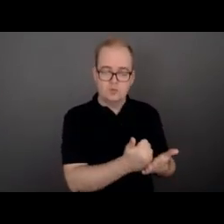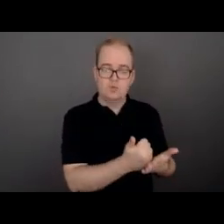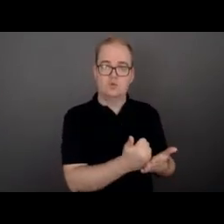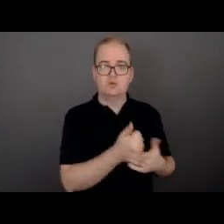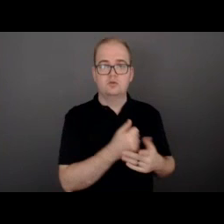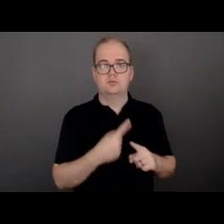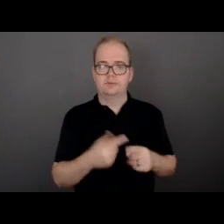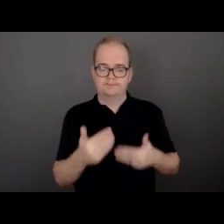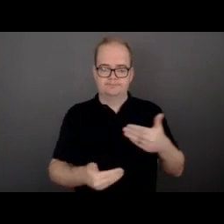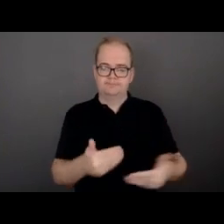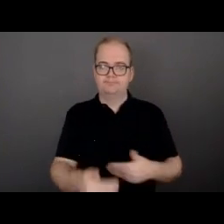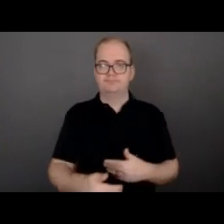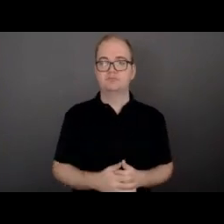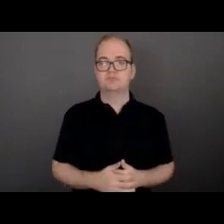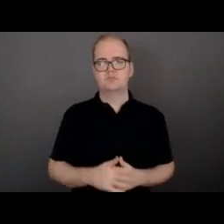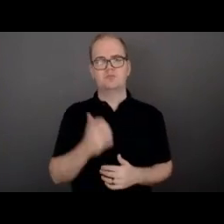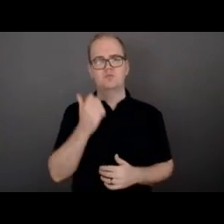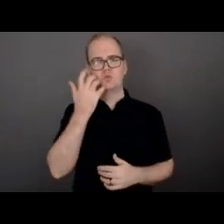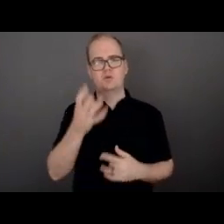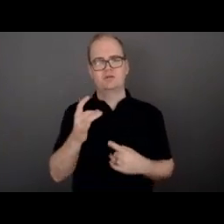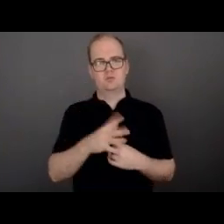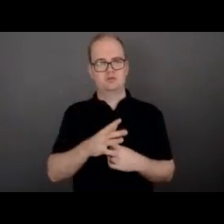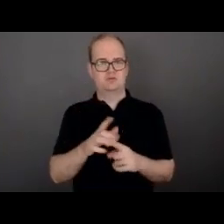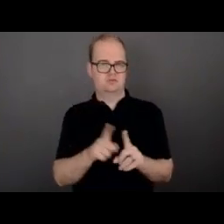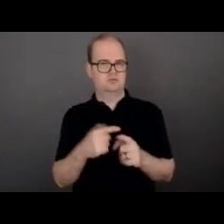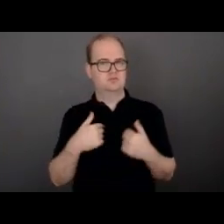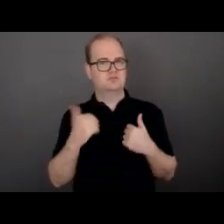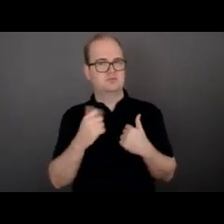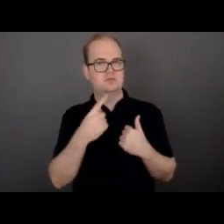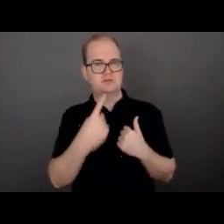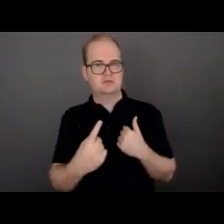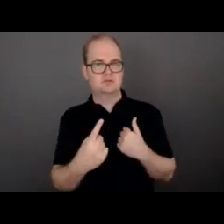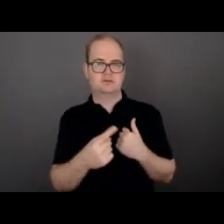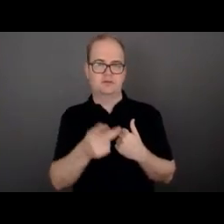It's always important, like I've said, probably about a million times already for clients